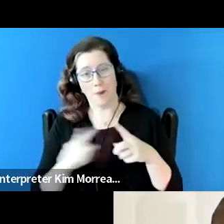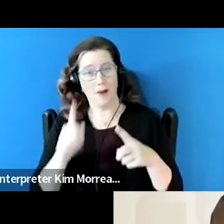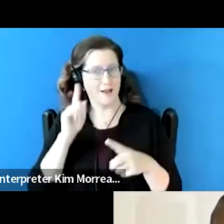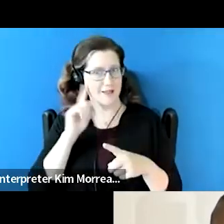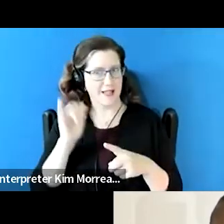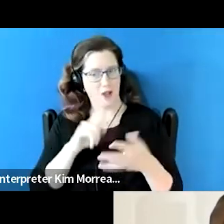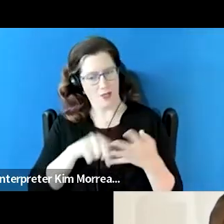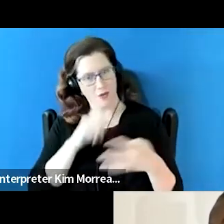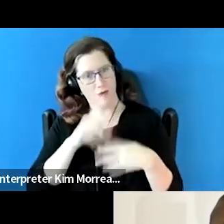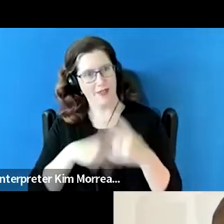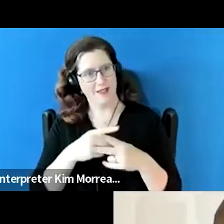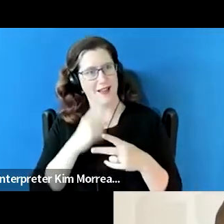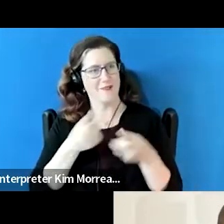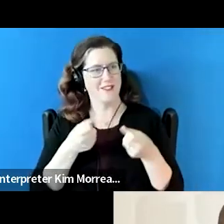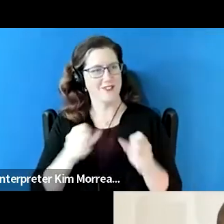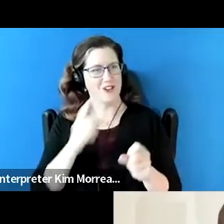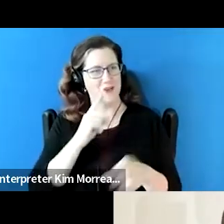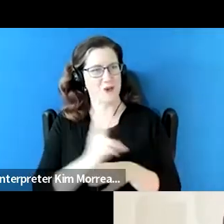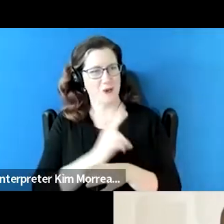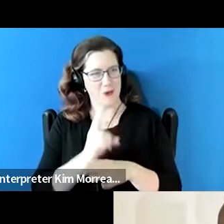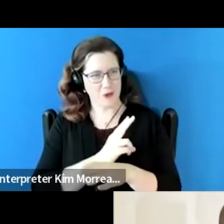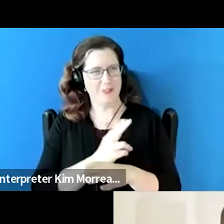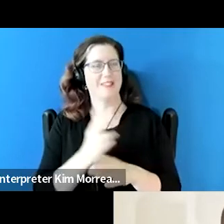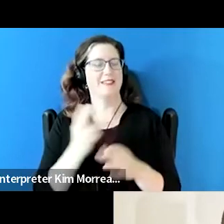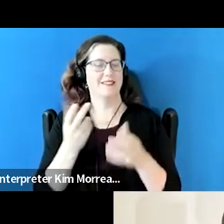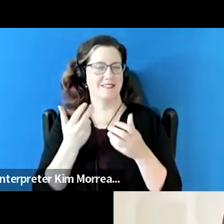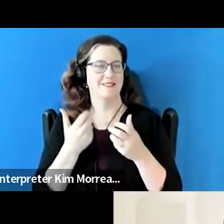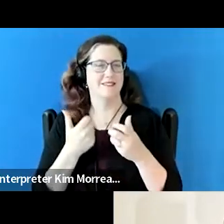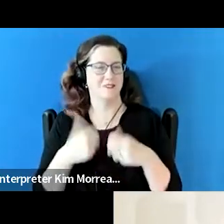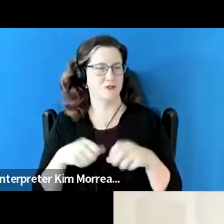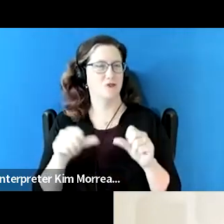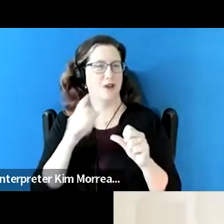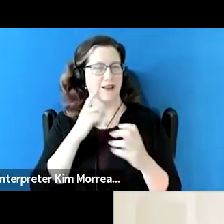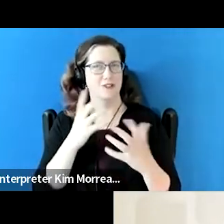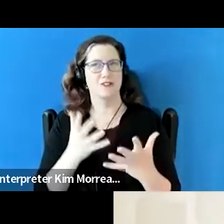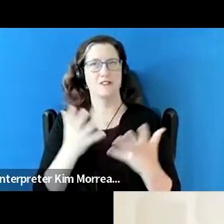of strategies that you were using to try and make it through what was chaotic.